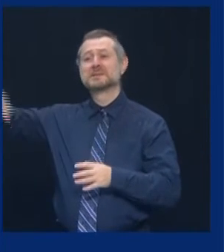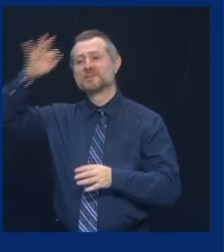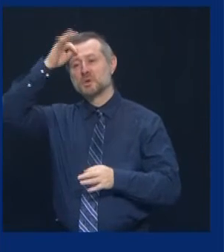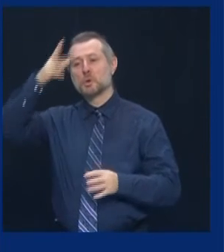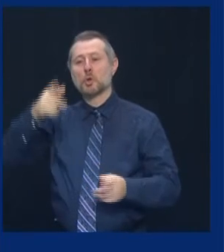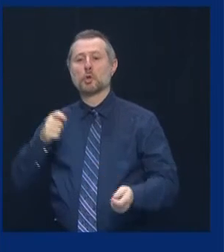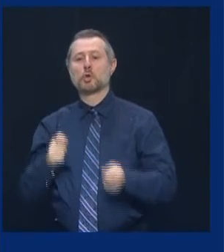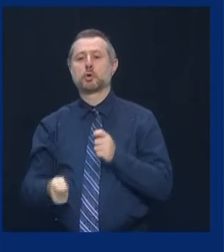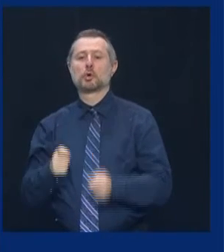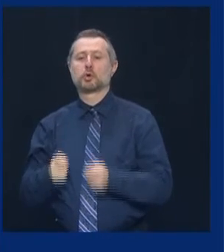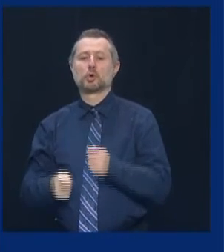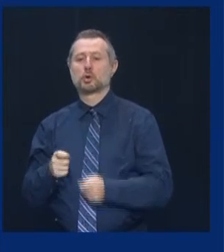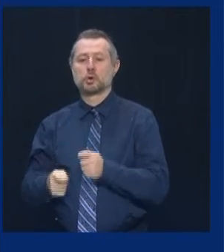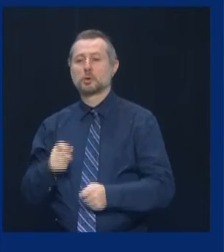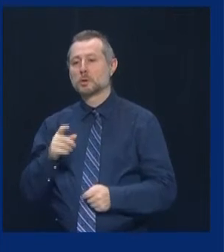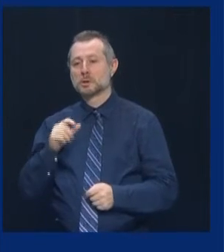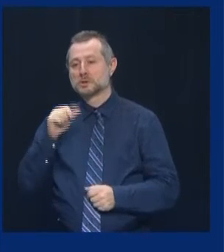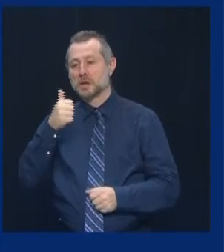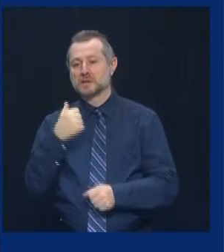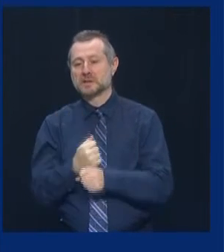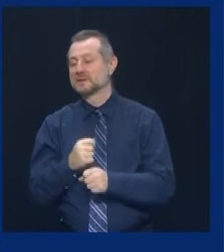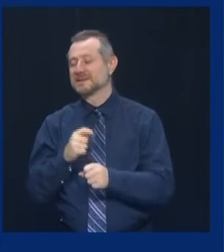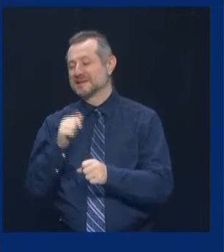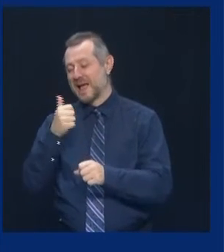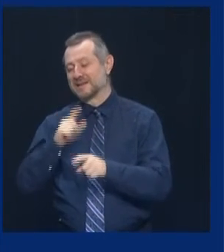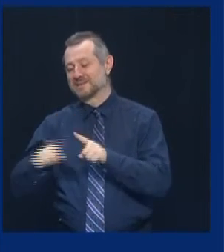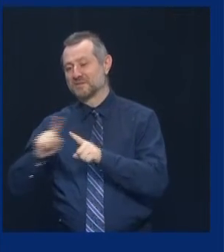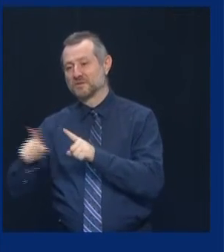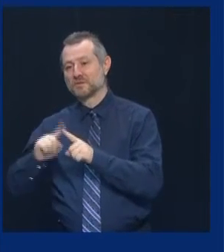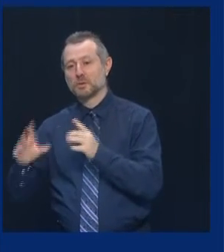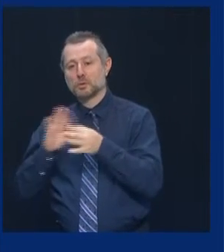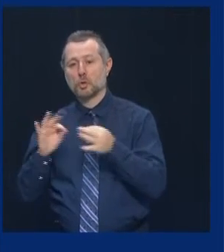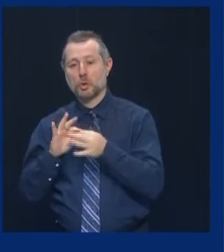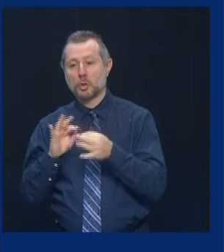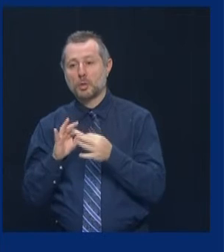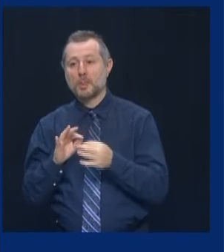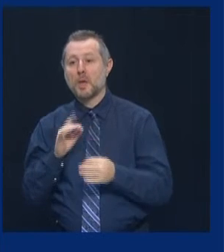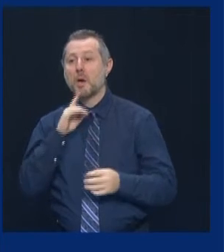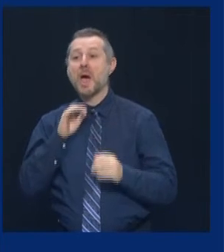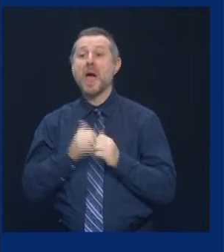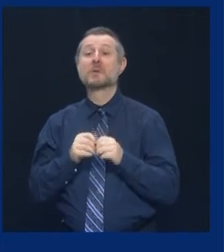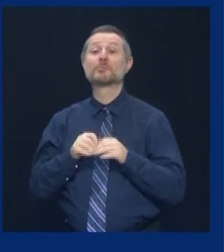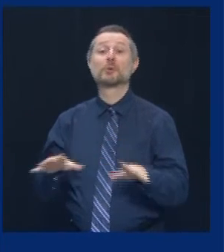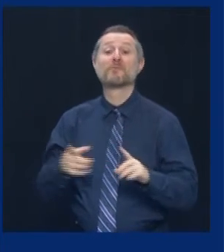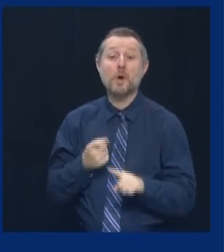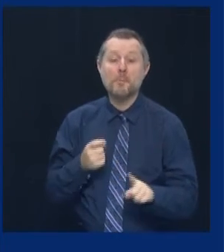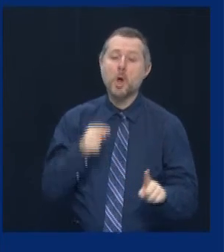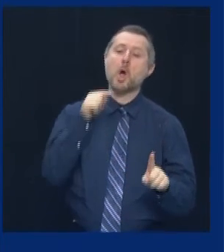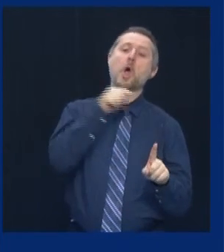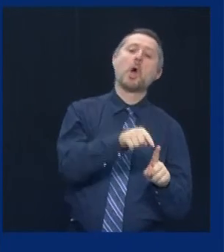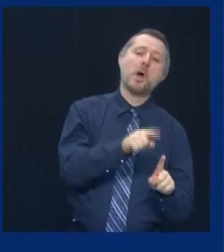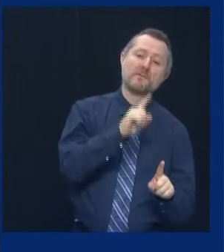THEY ALL CHANGED THEIR TUNE TEN